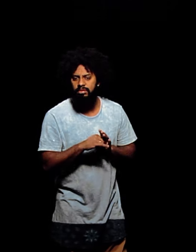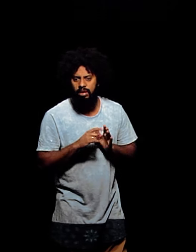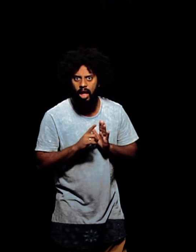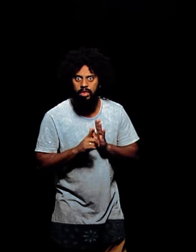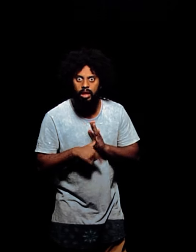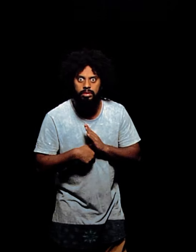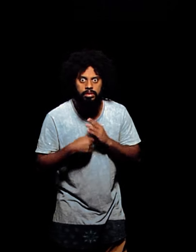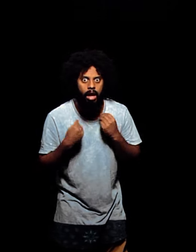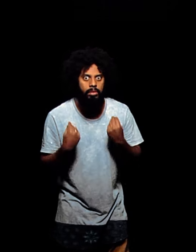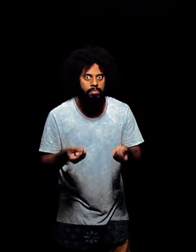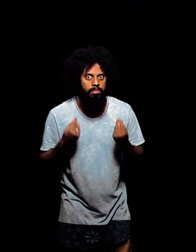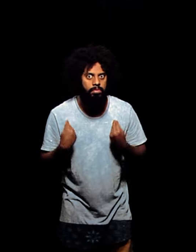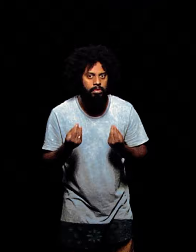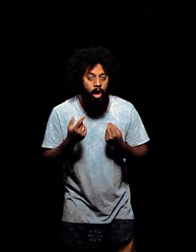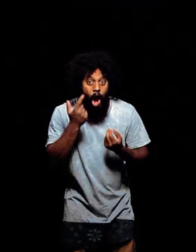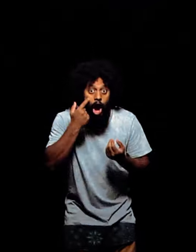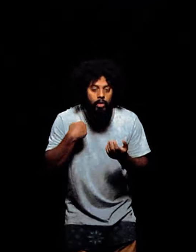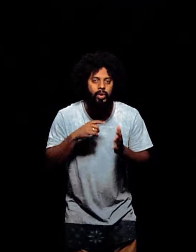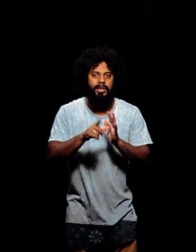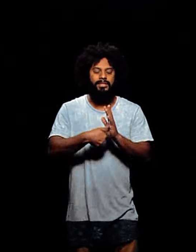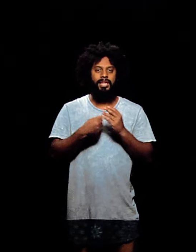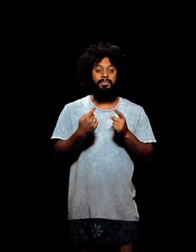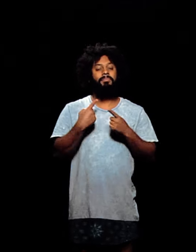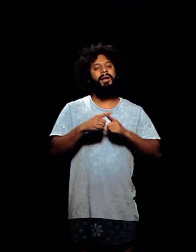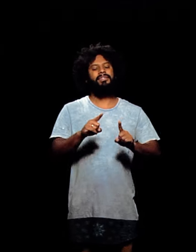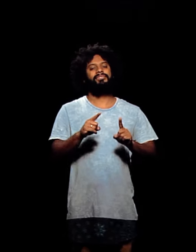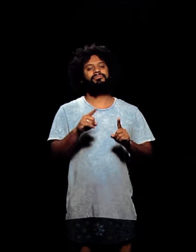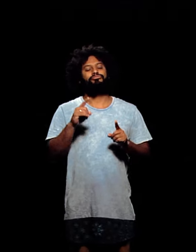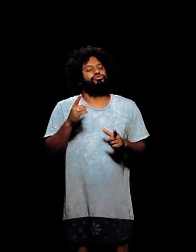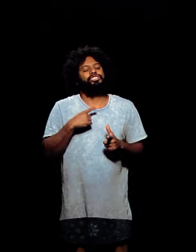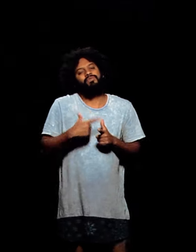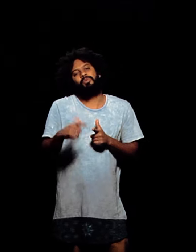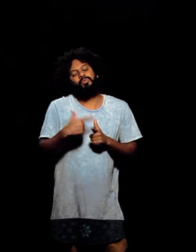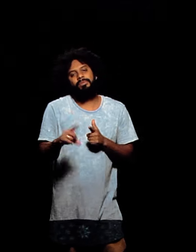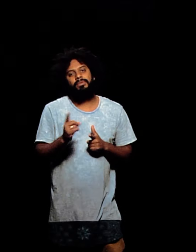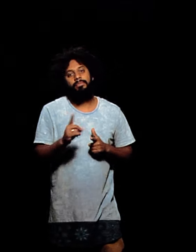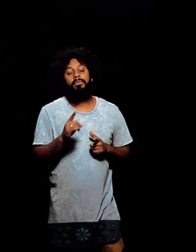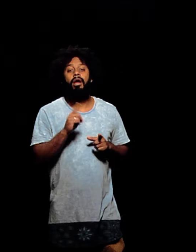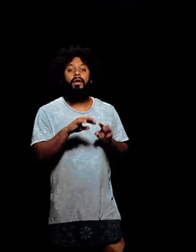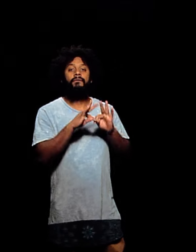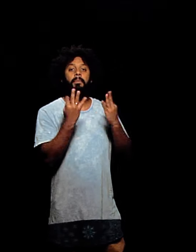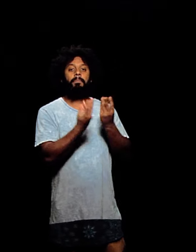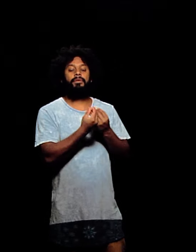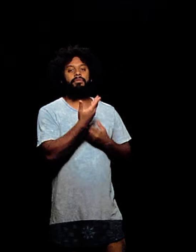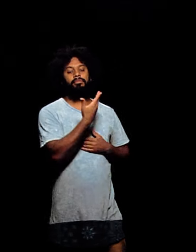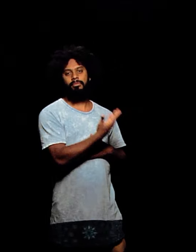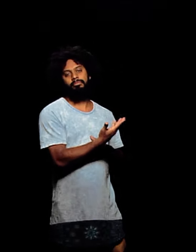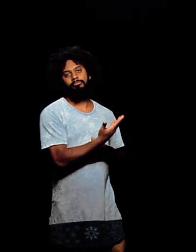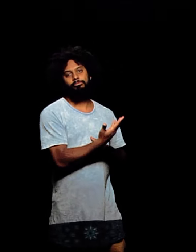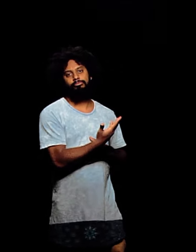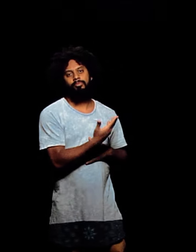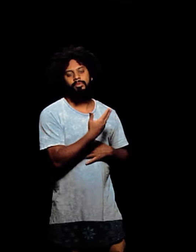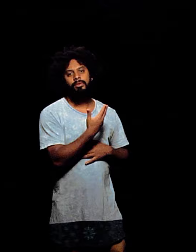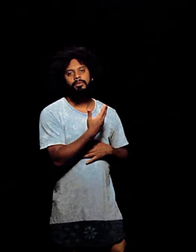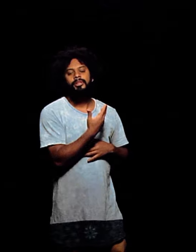See how late I was! But that is not the only problem.